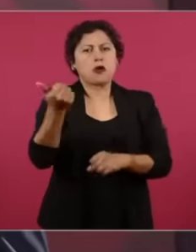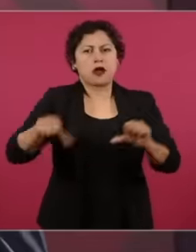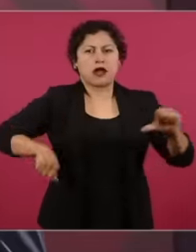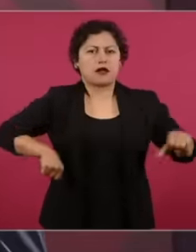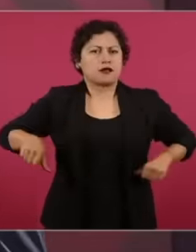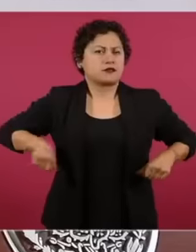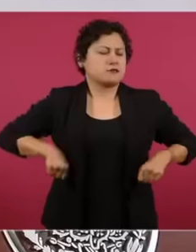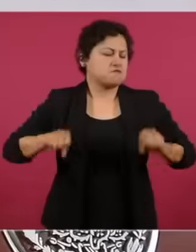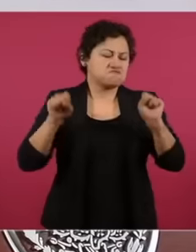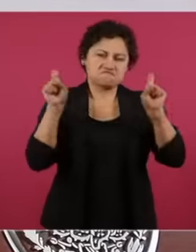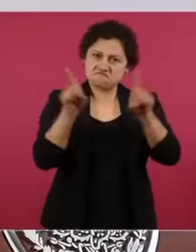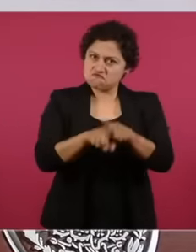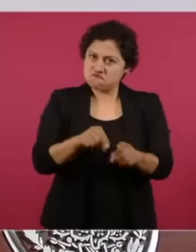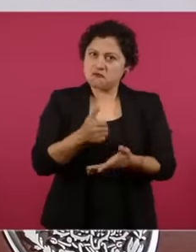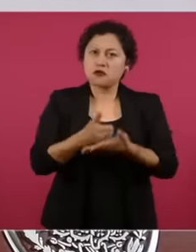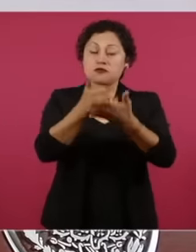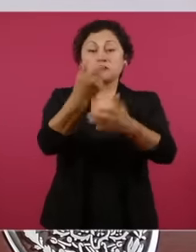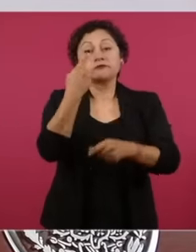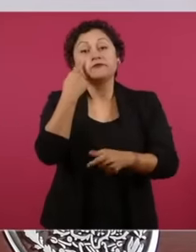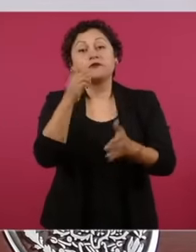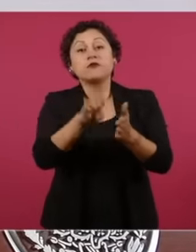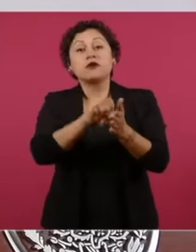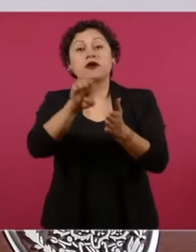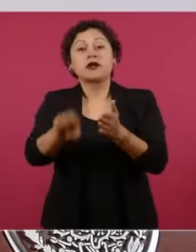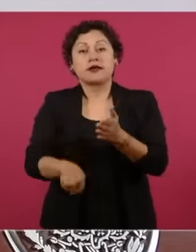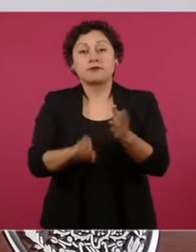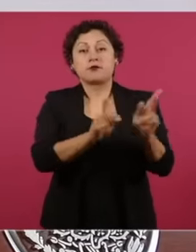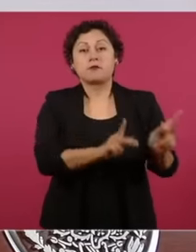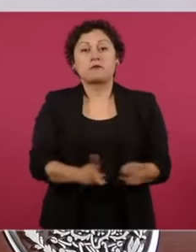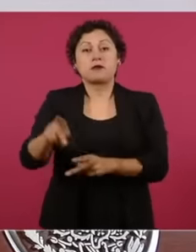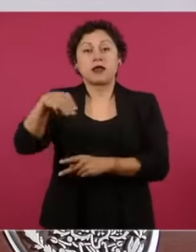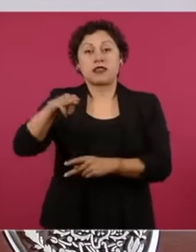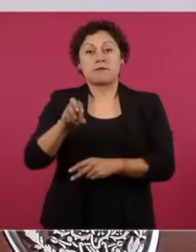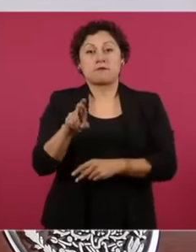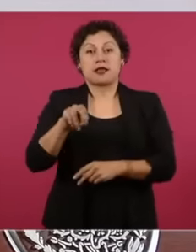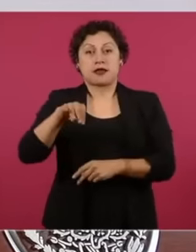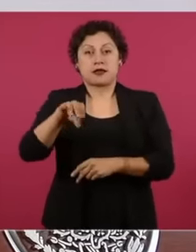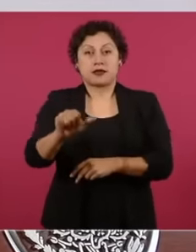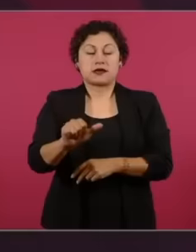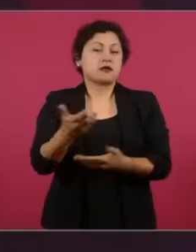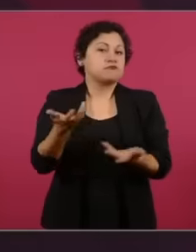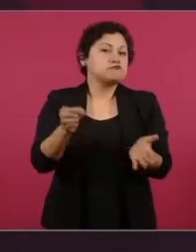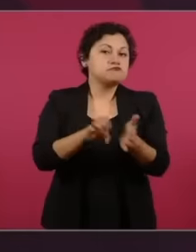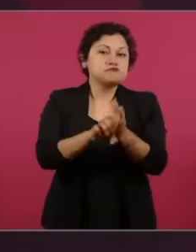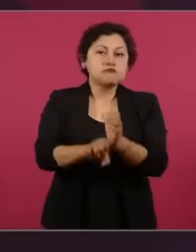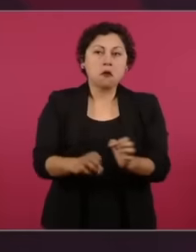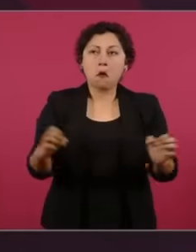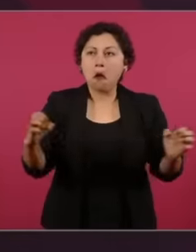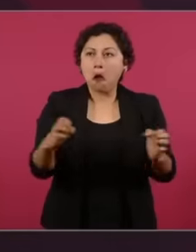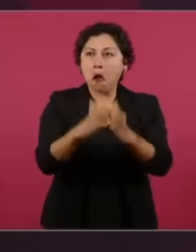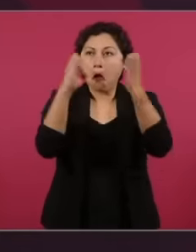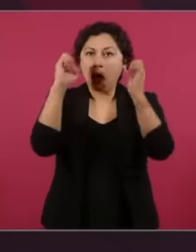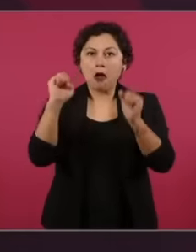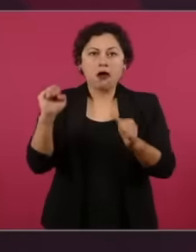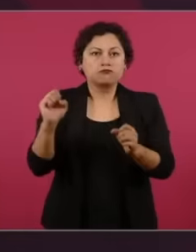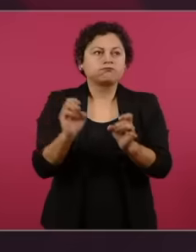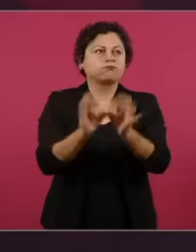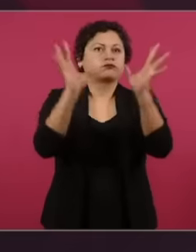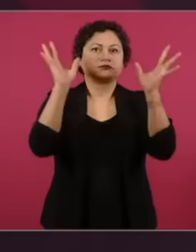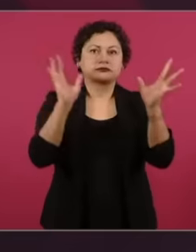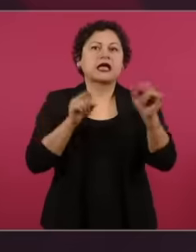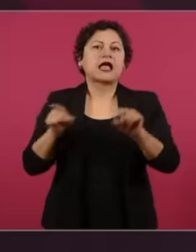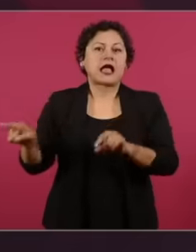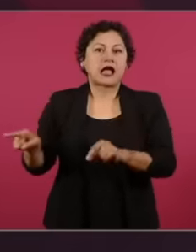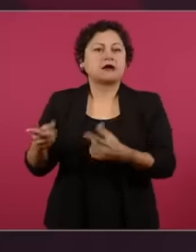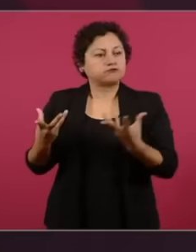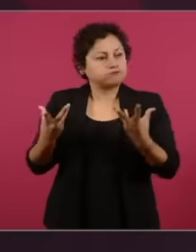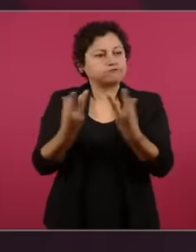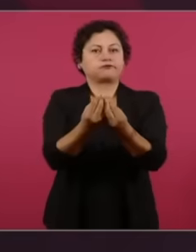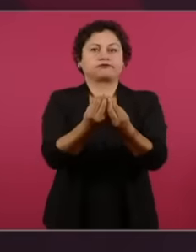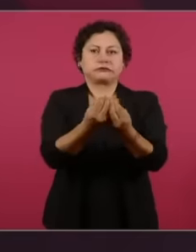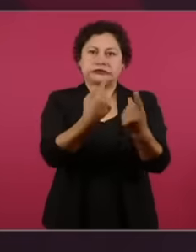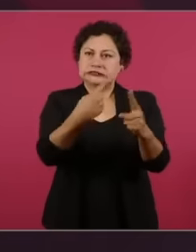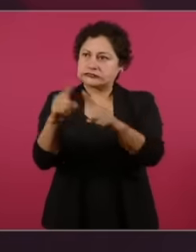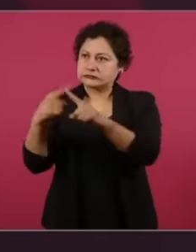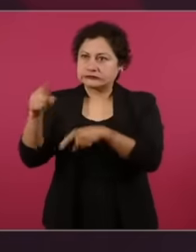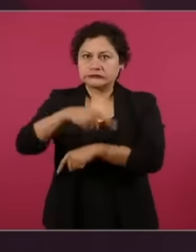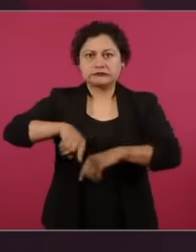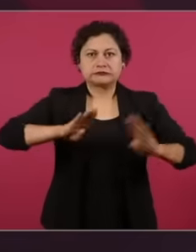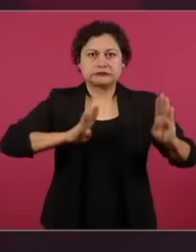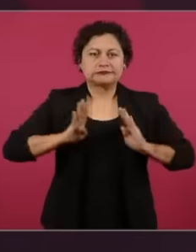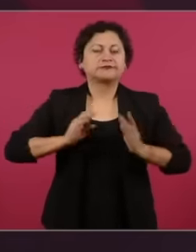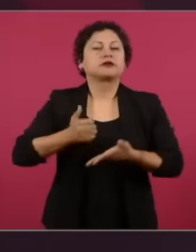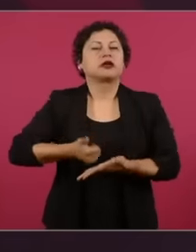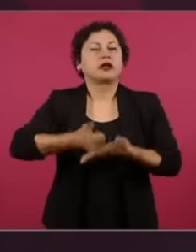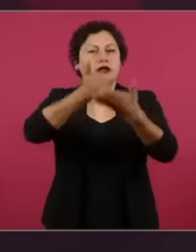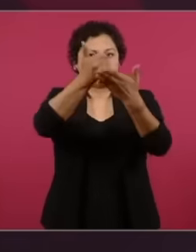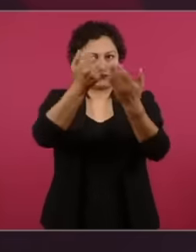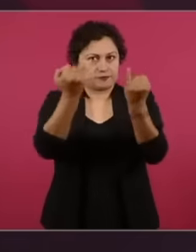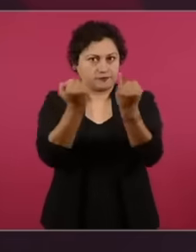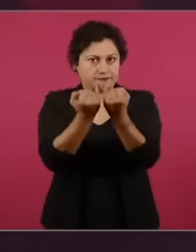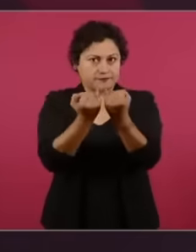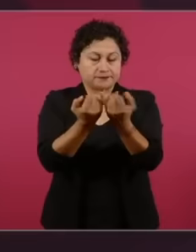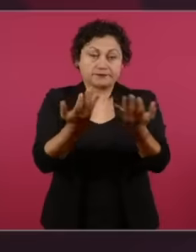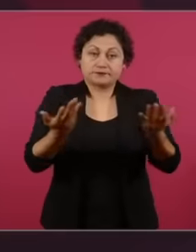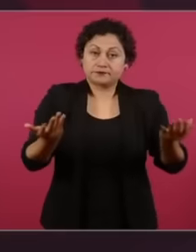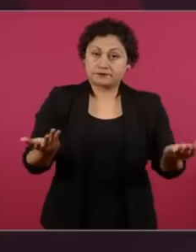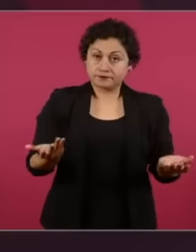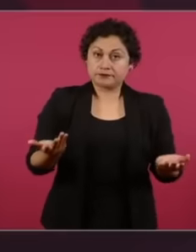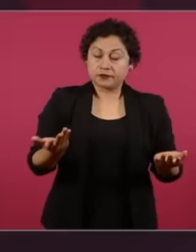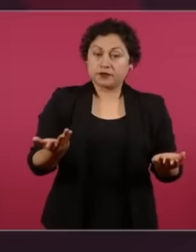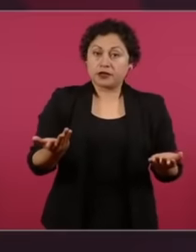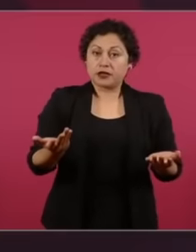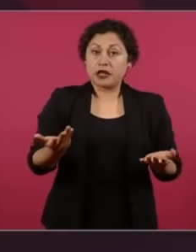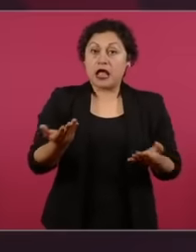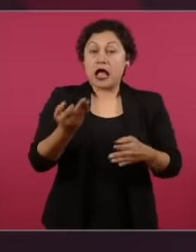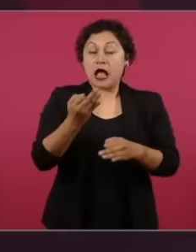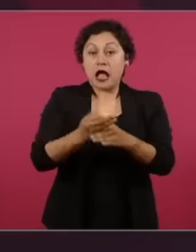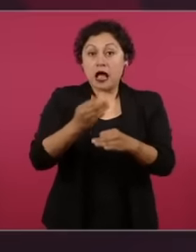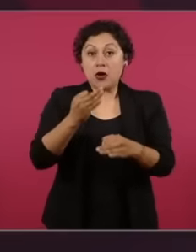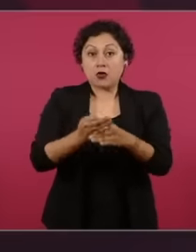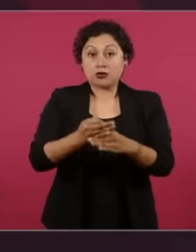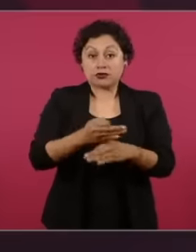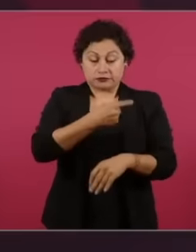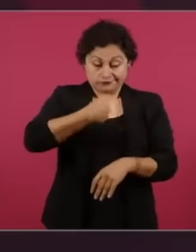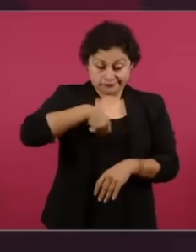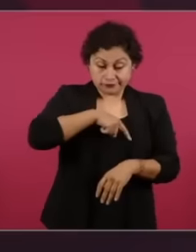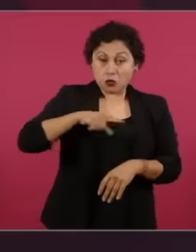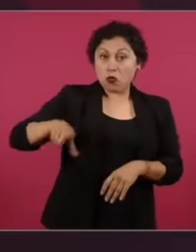Navy plan. When we have emergencies and as we are about to end the government, we are exposing,